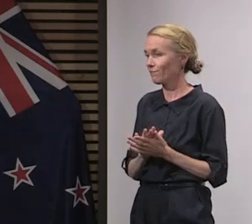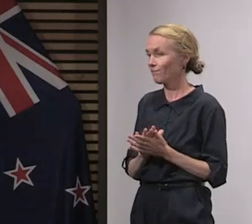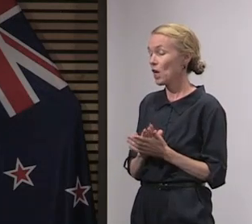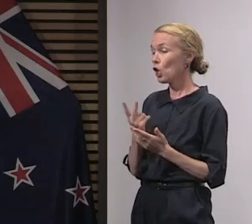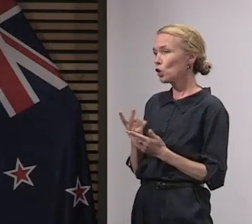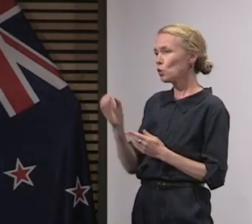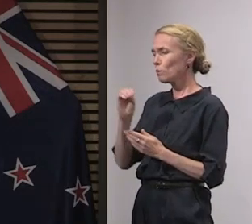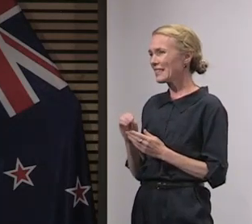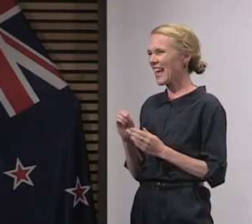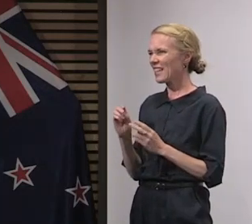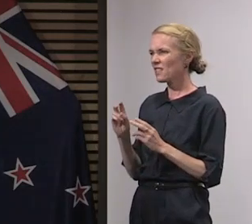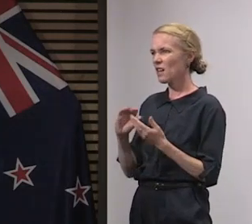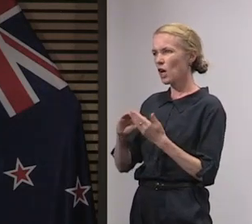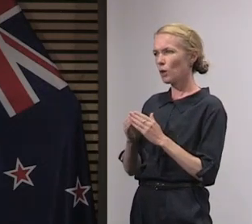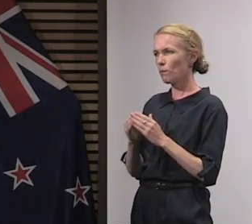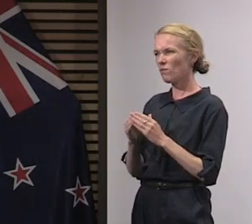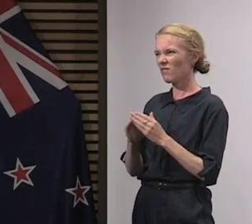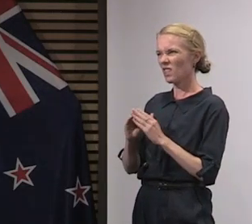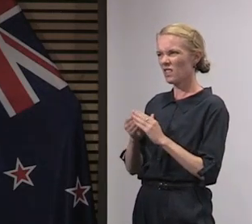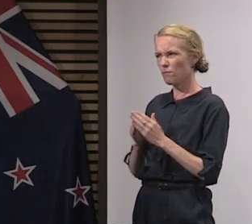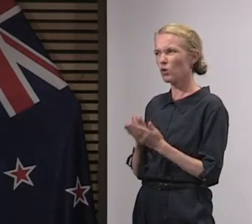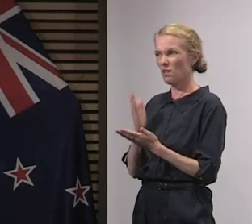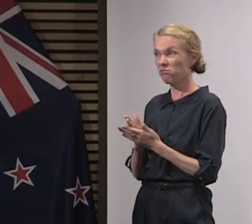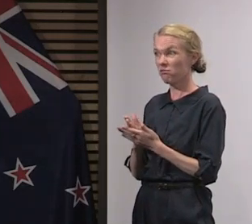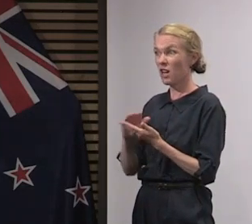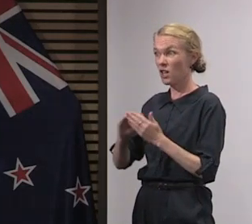travel, 38% are close contacts